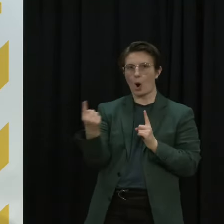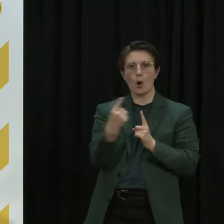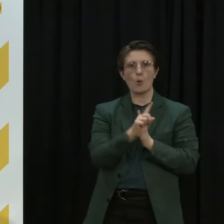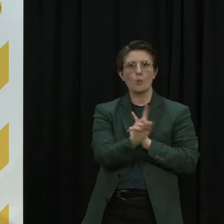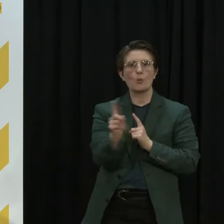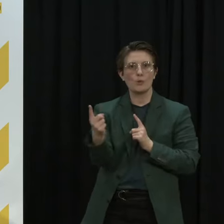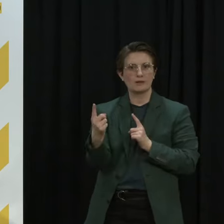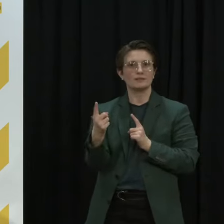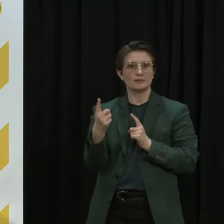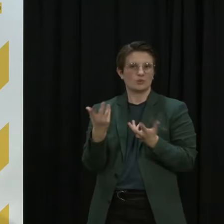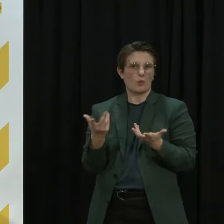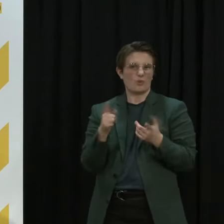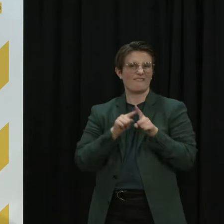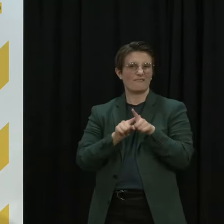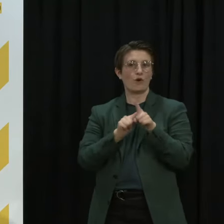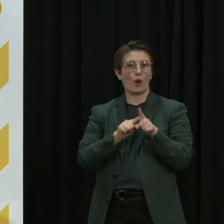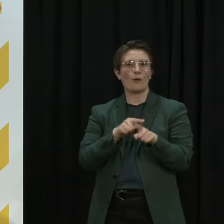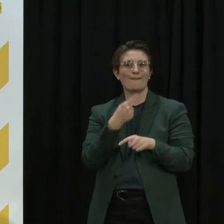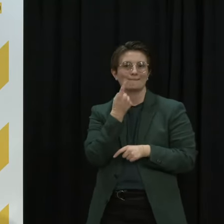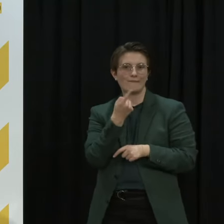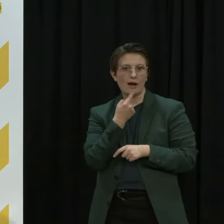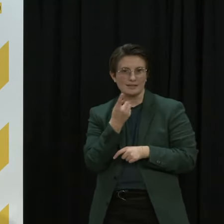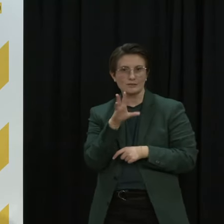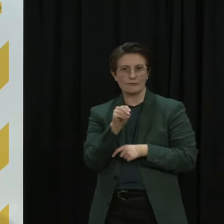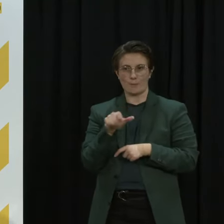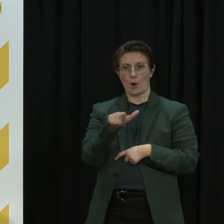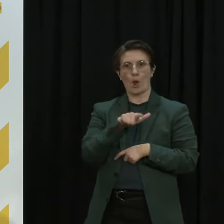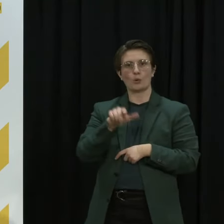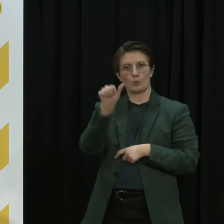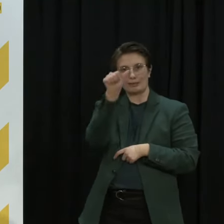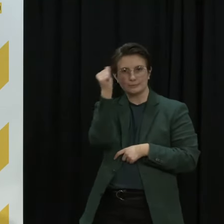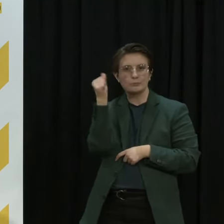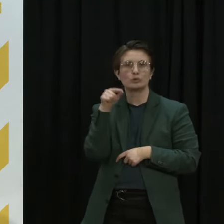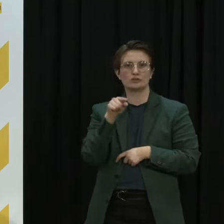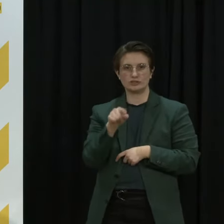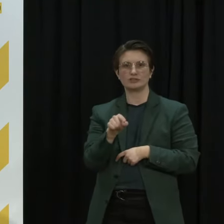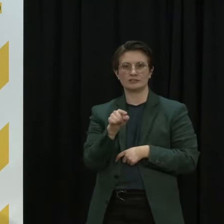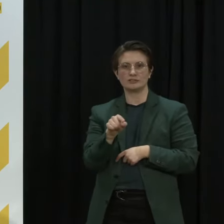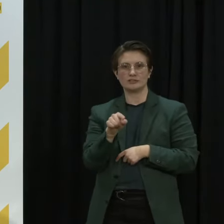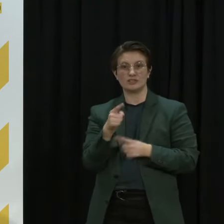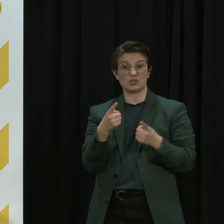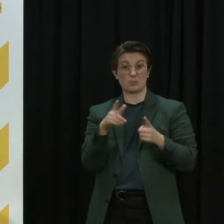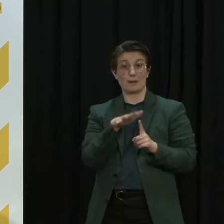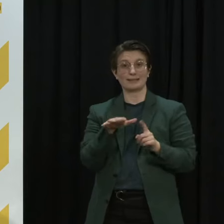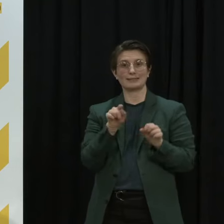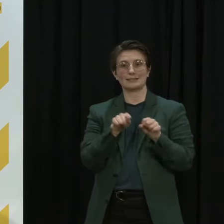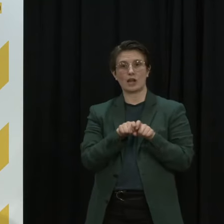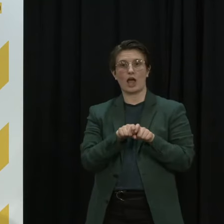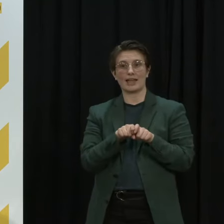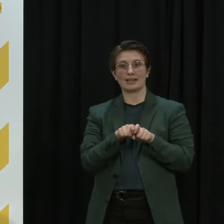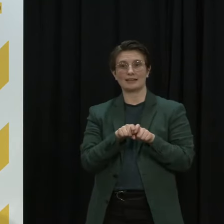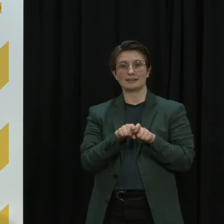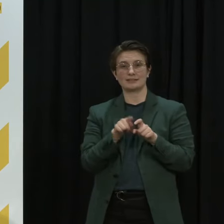evidence suggests that we are still dealing with a relatively contained group of cases. These communities are very closely linked. We look at traffic movements, for example. The patterns of movement around